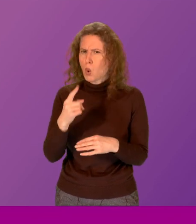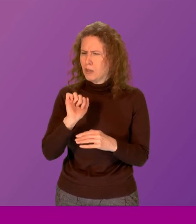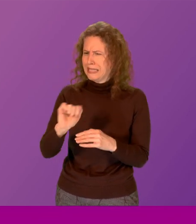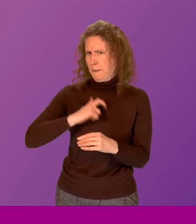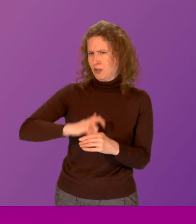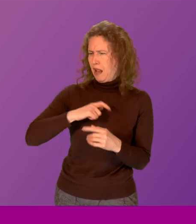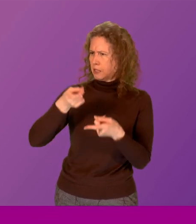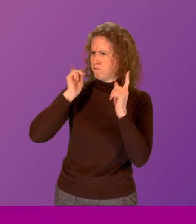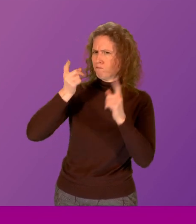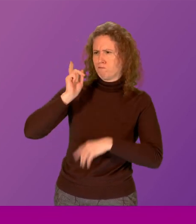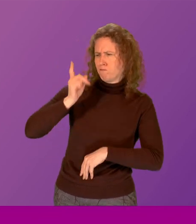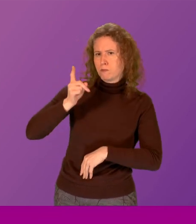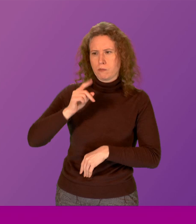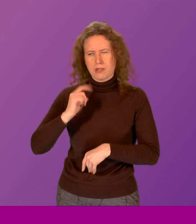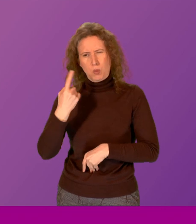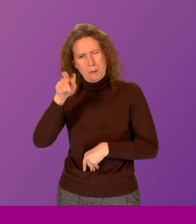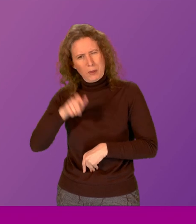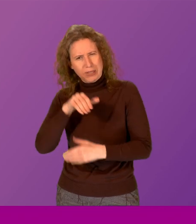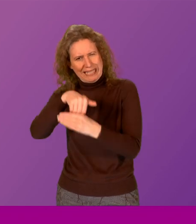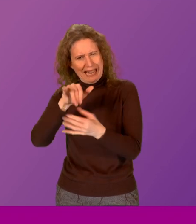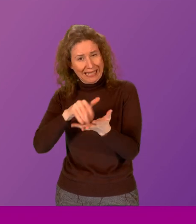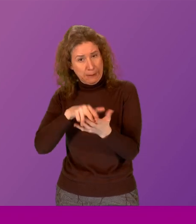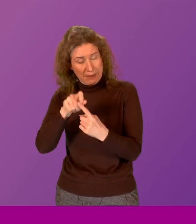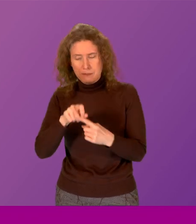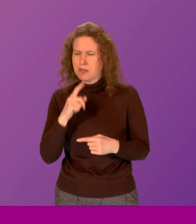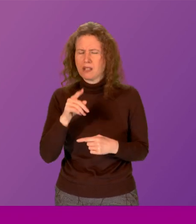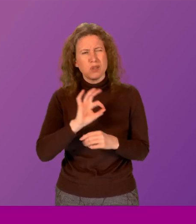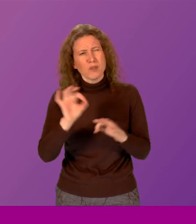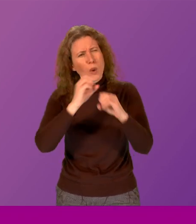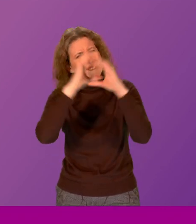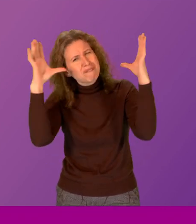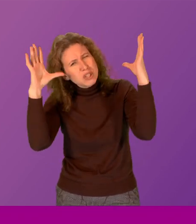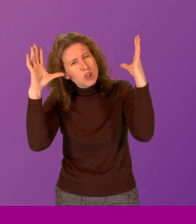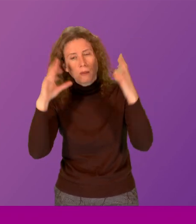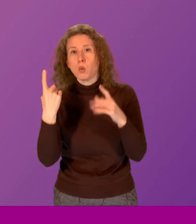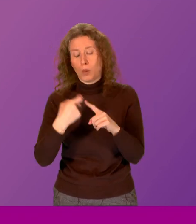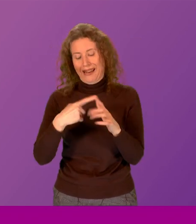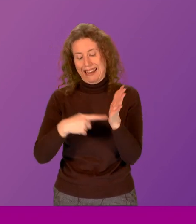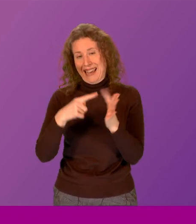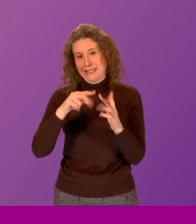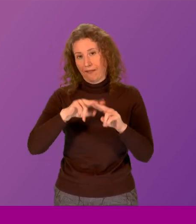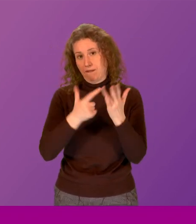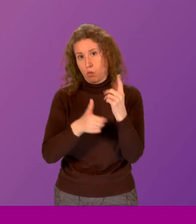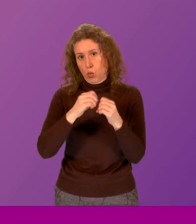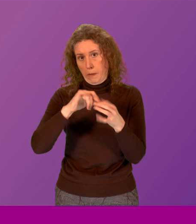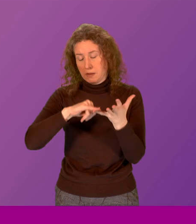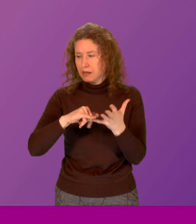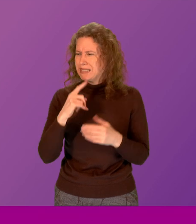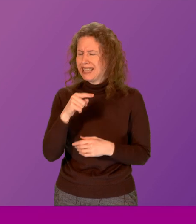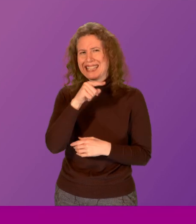of his longest-serving MSPs, has been accused of lacking vision by Kate Forbes, and has been called “a commentator ... and not a leader”